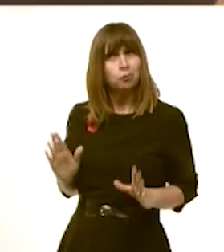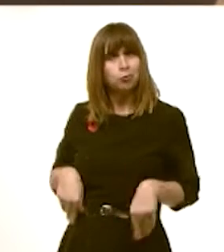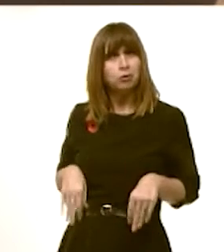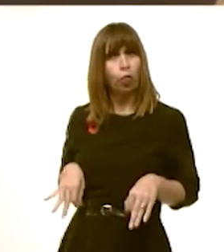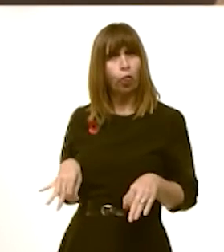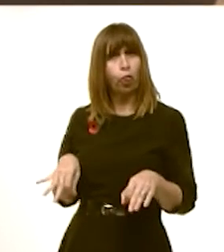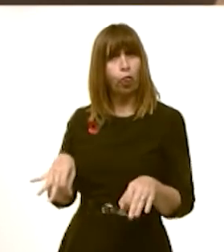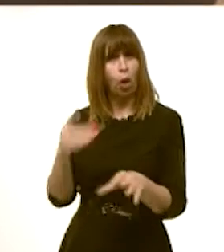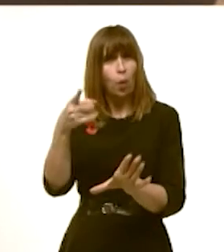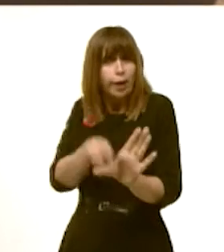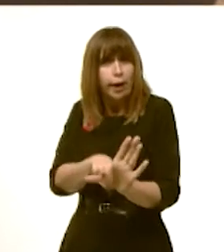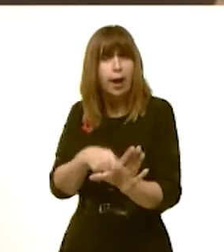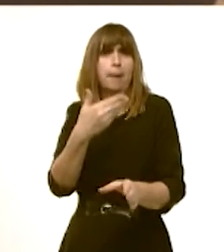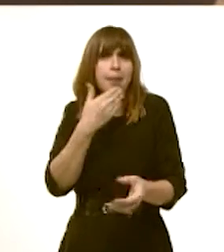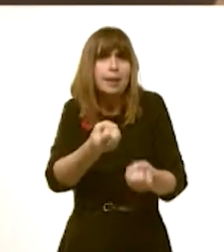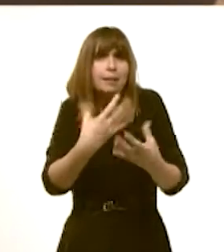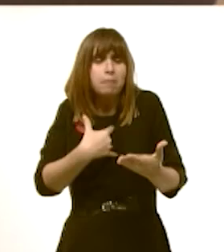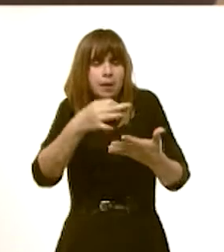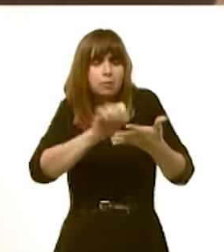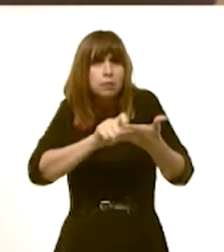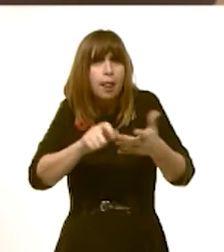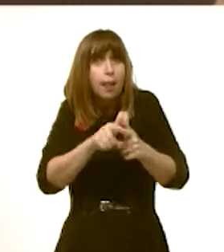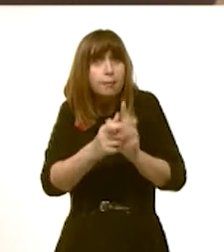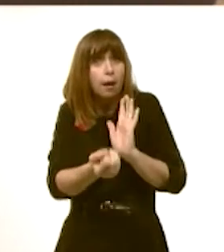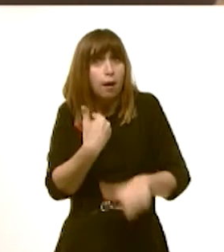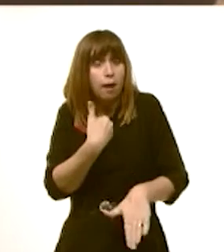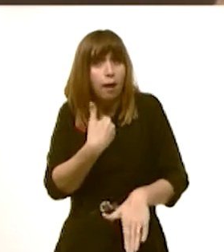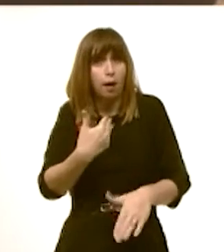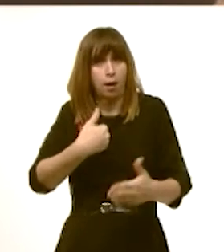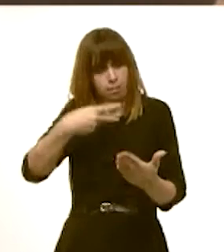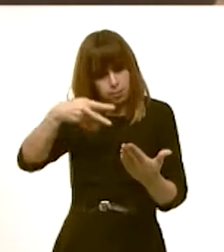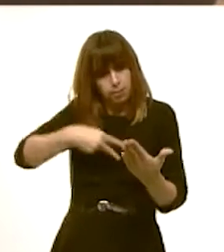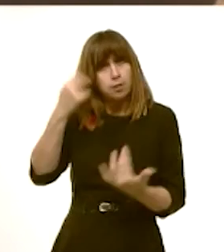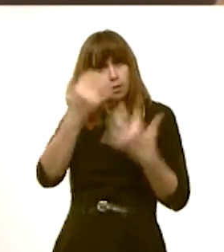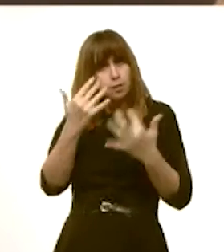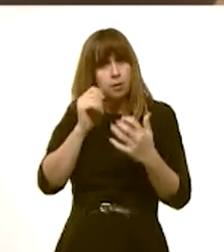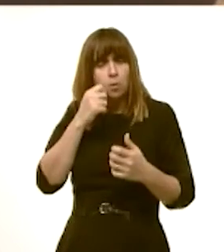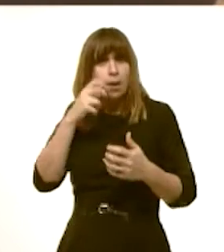If the Member could provide more details in a letter to me, I could consider the case in greater detail.